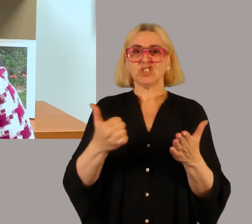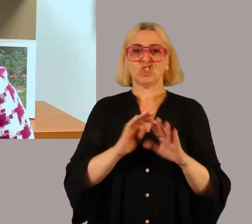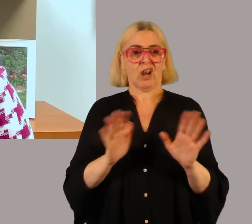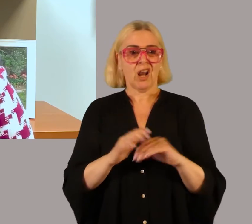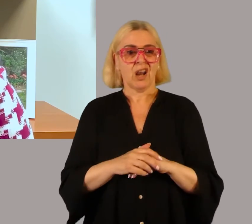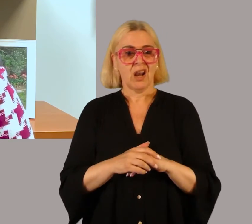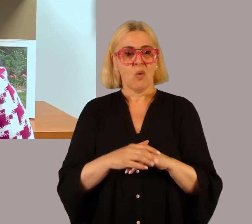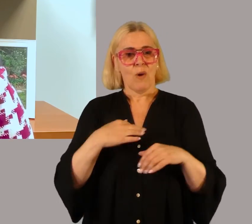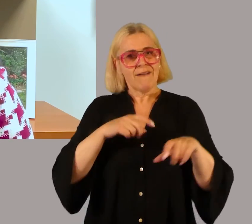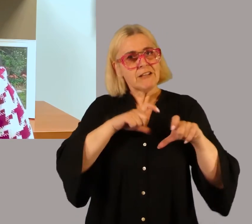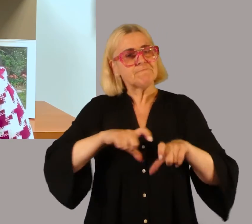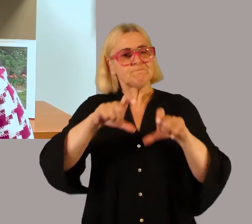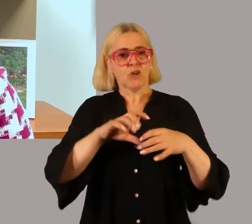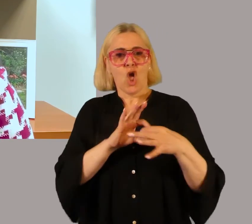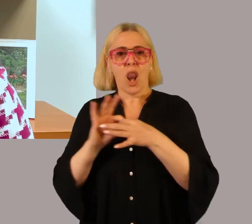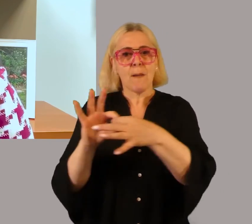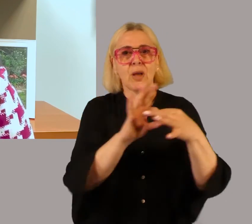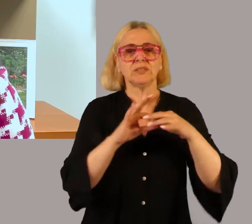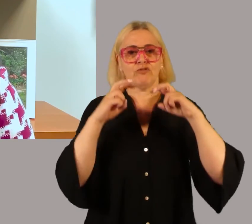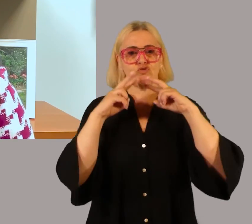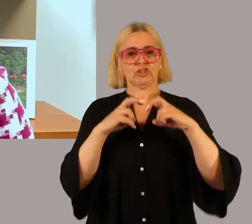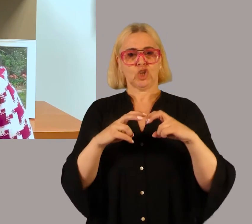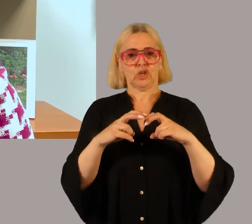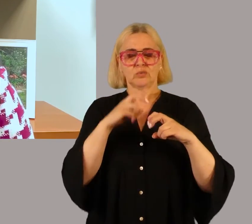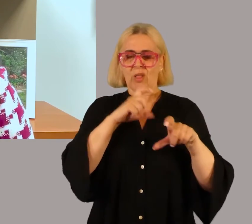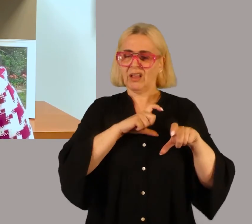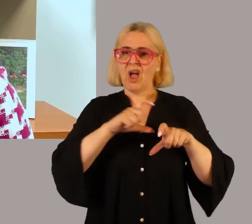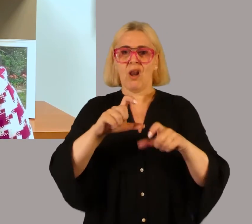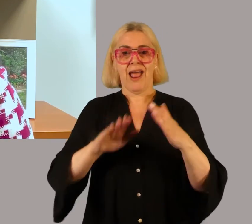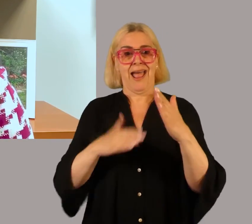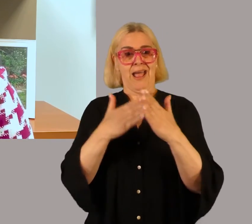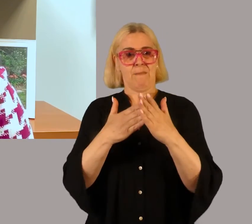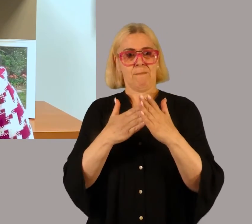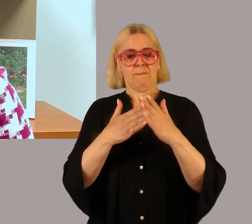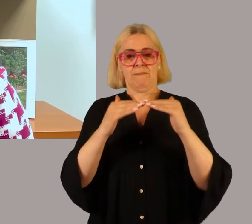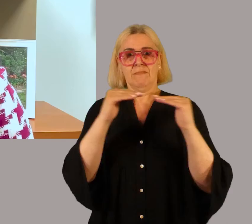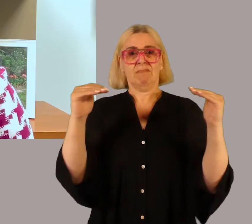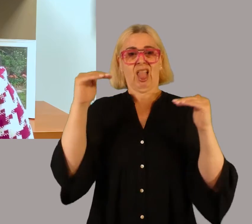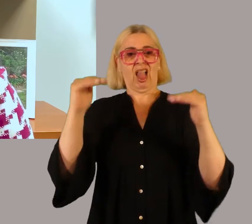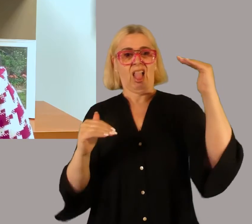We have on-going collaborative research and will continue to strive to raise the bar